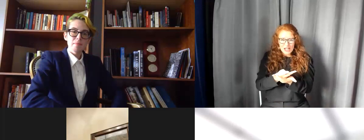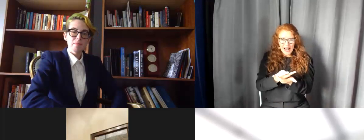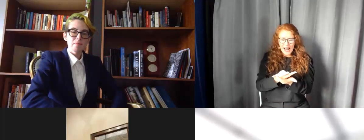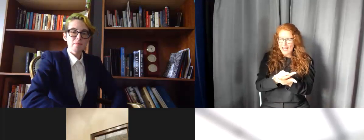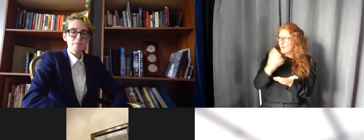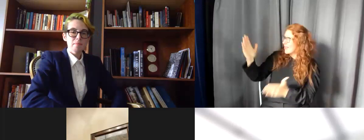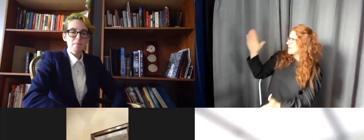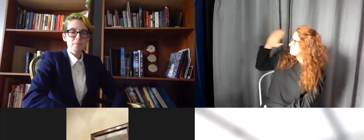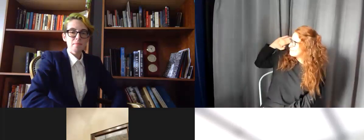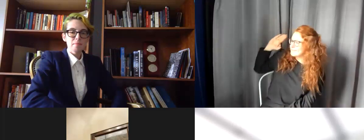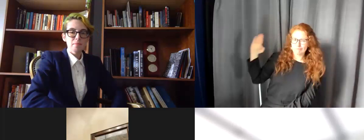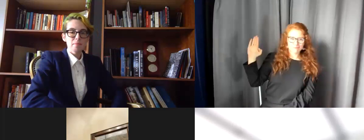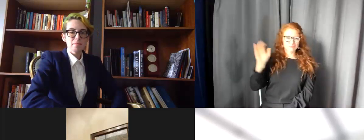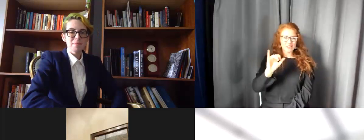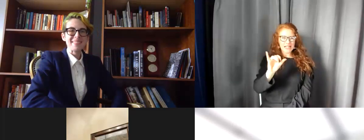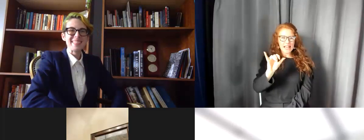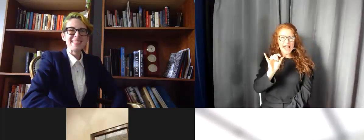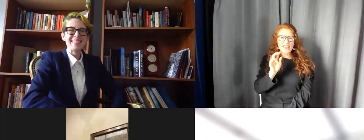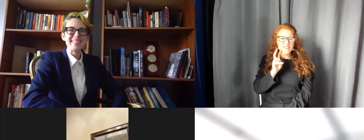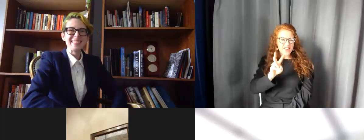Grace: vanilla ice cream card wall behind me.